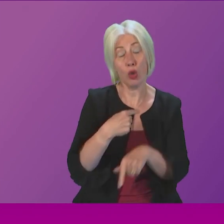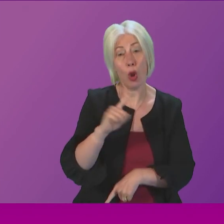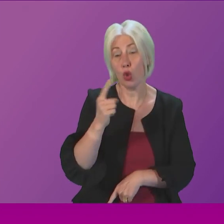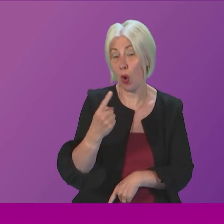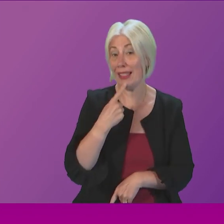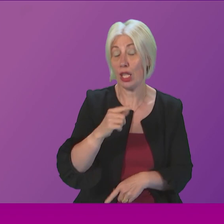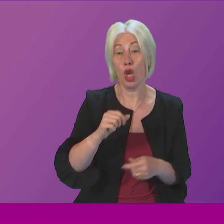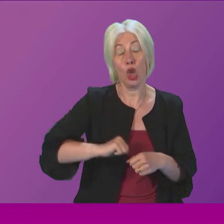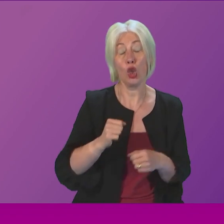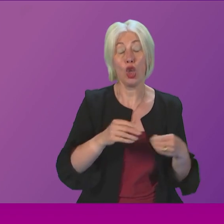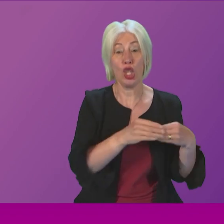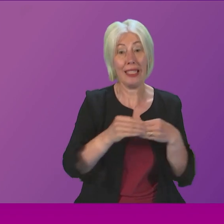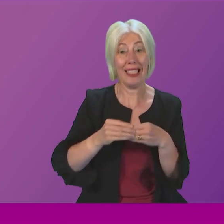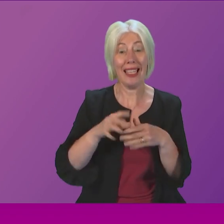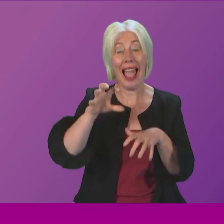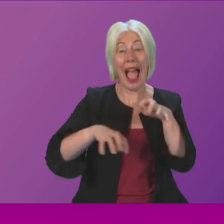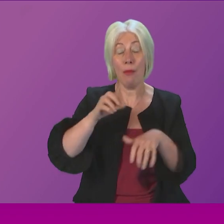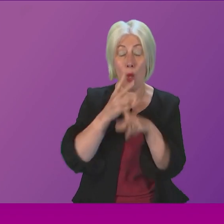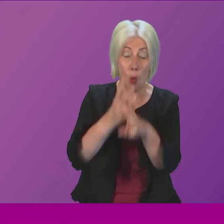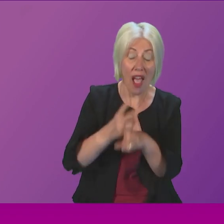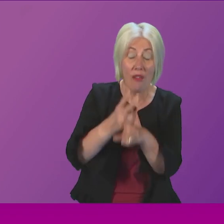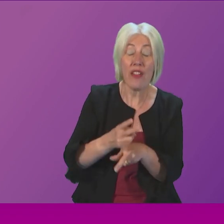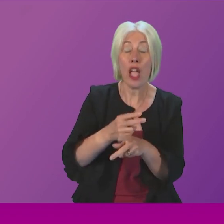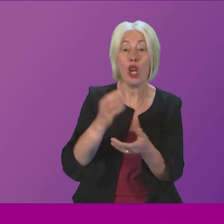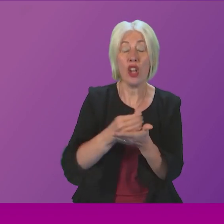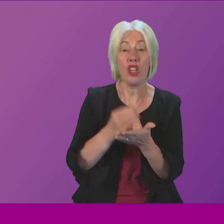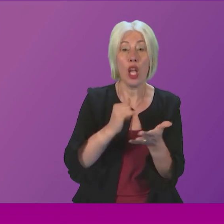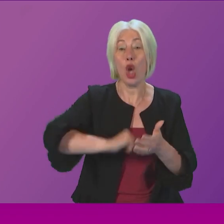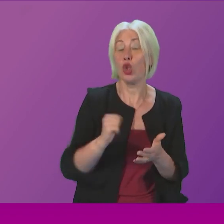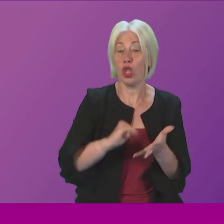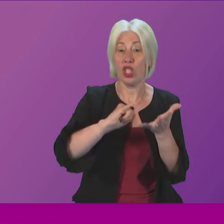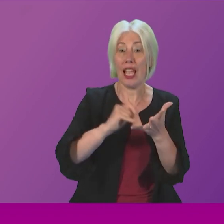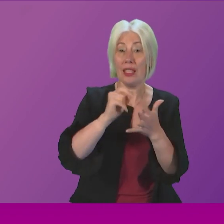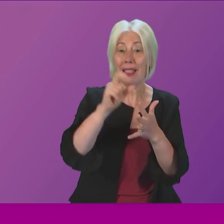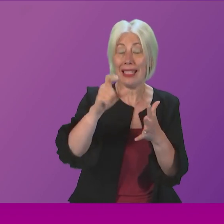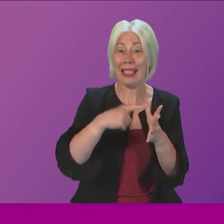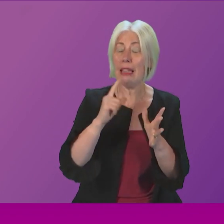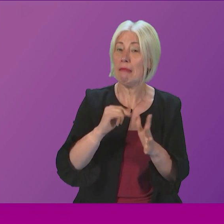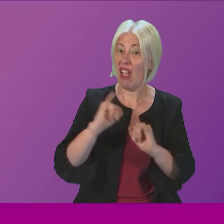Scotland’s leading animal welfare charity, the Scottish SPCA, is in financial crisis.